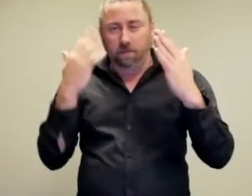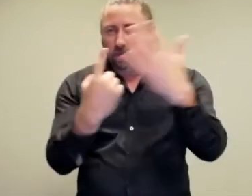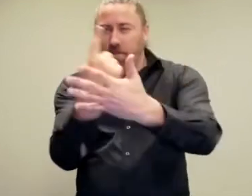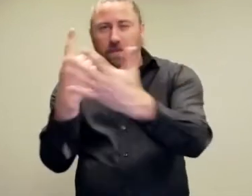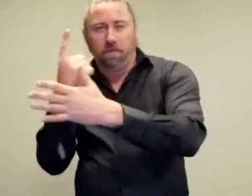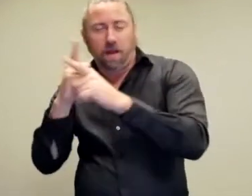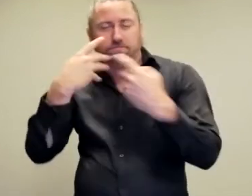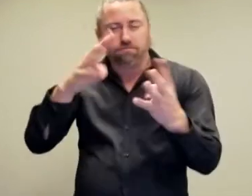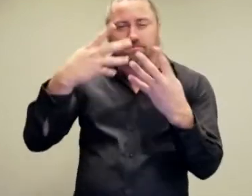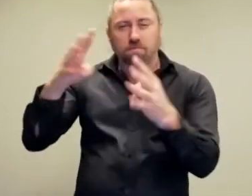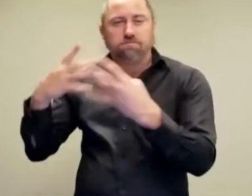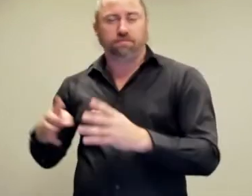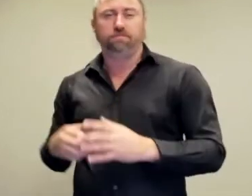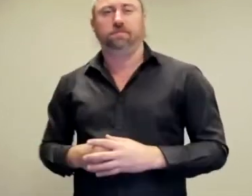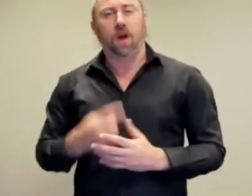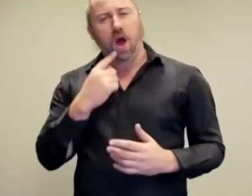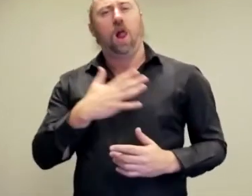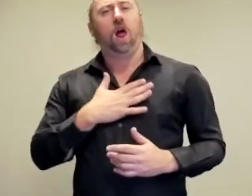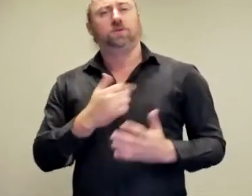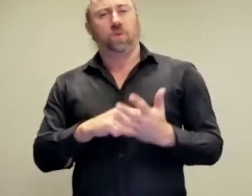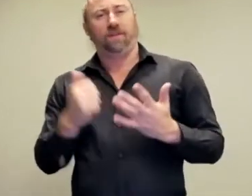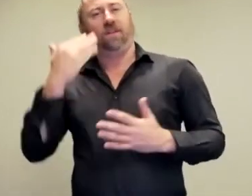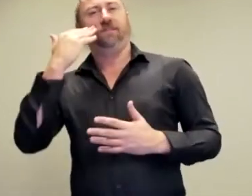I often like to include a female protagonist in my works.